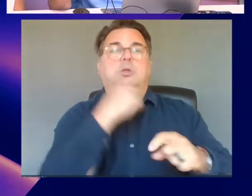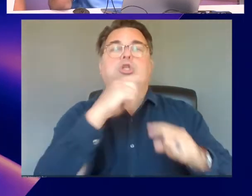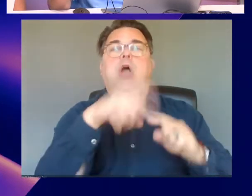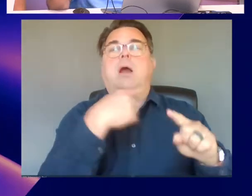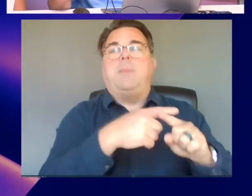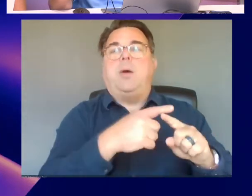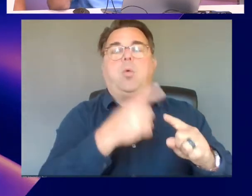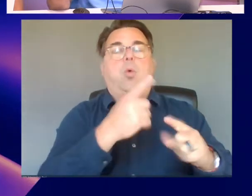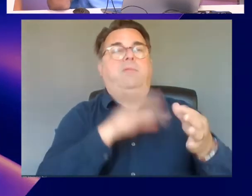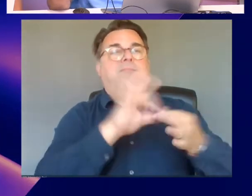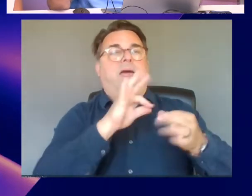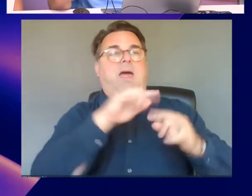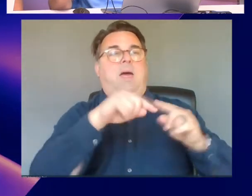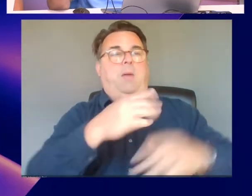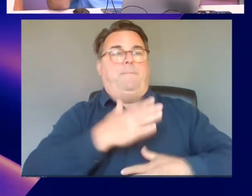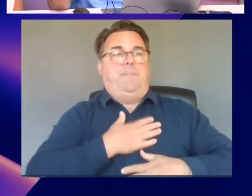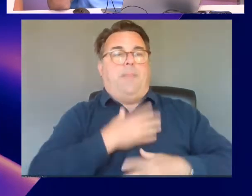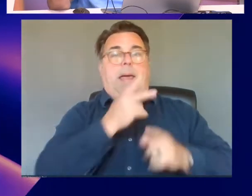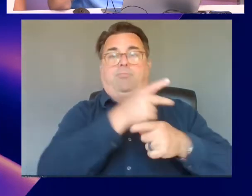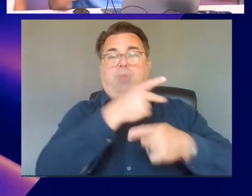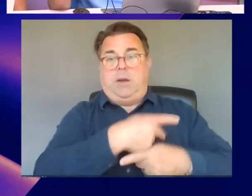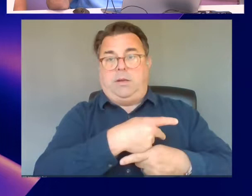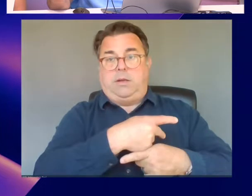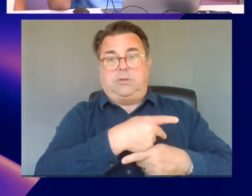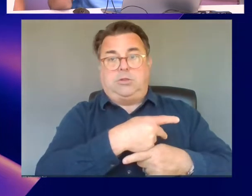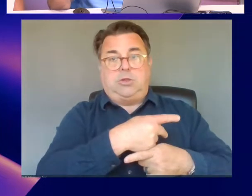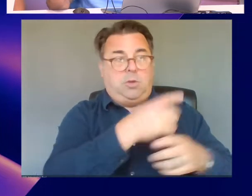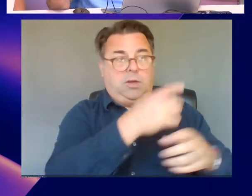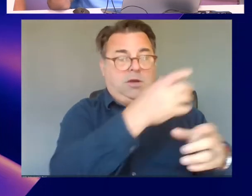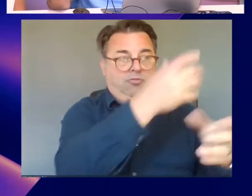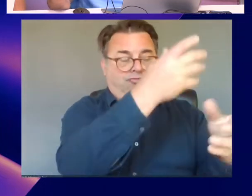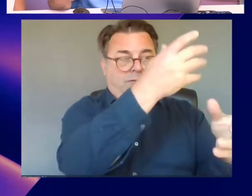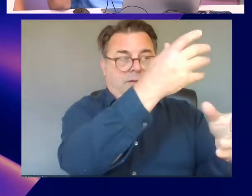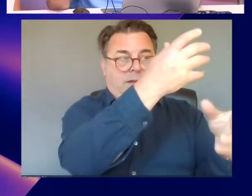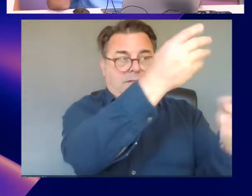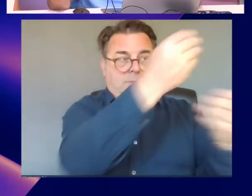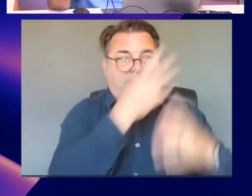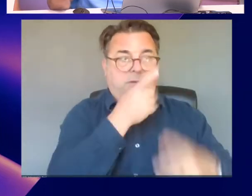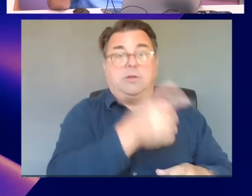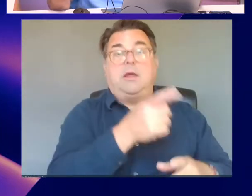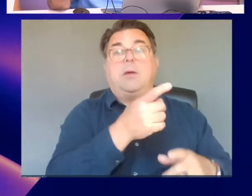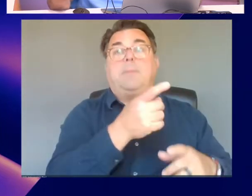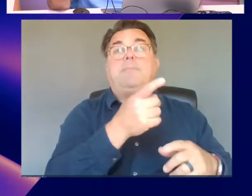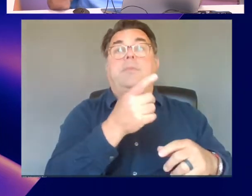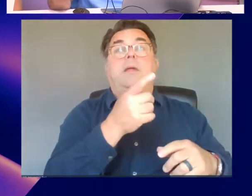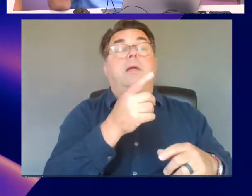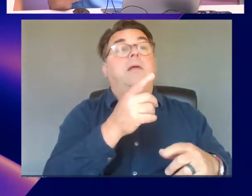That way, you can take some correction then and there. And then, you can cull the data from the IoT devices, right?